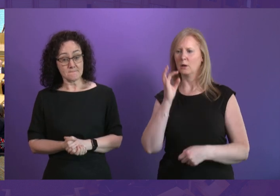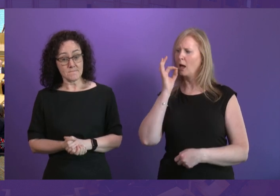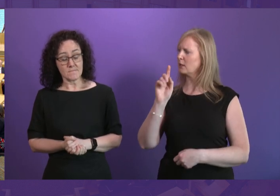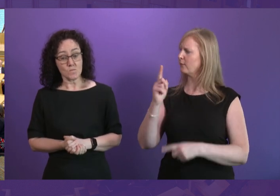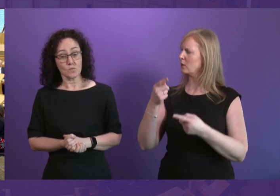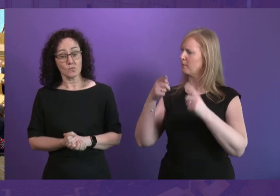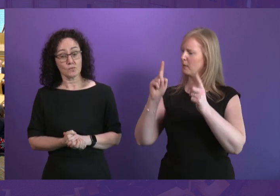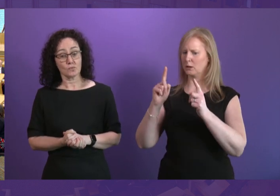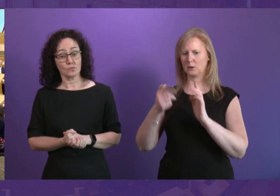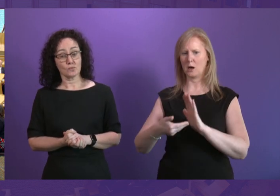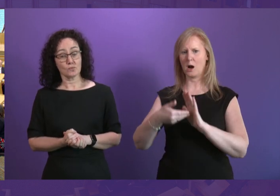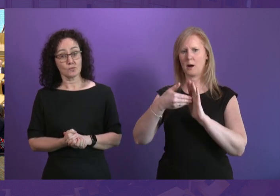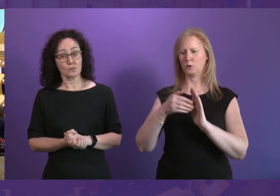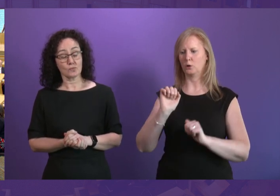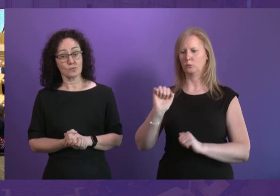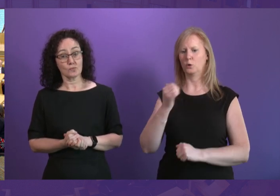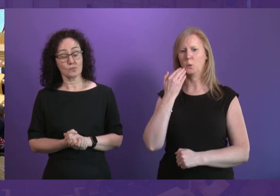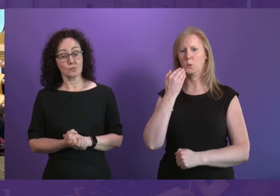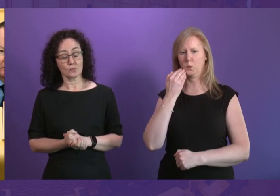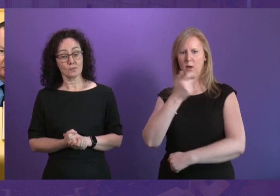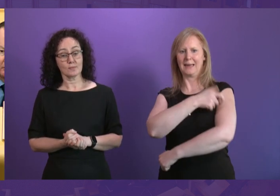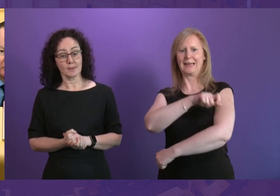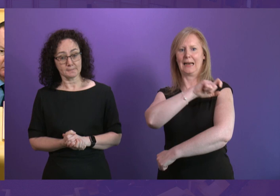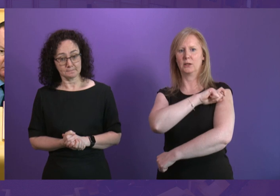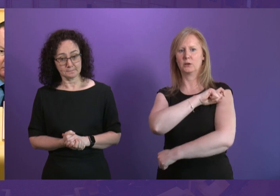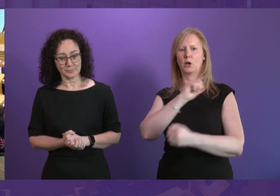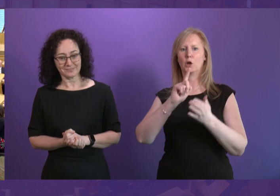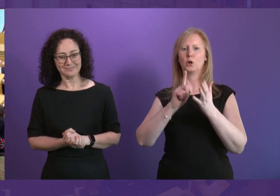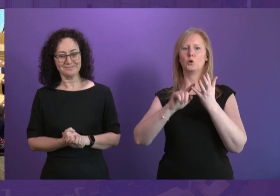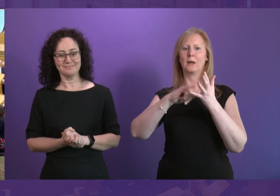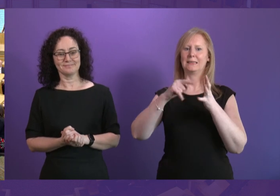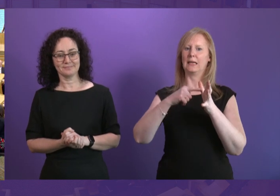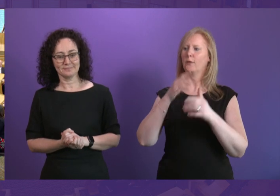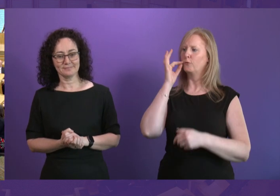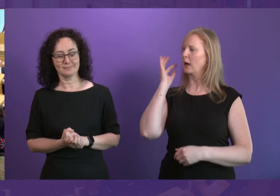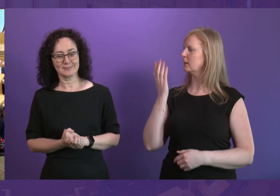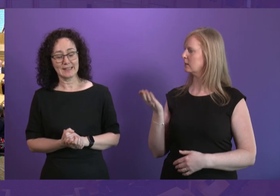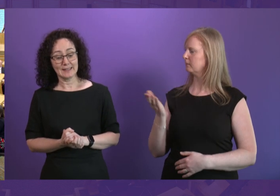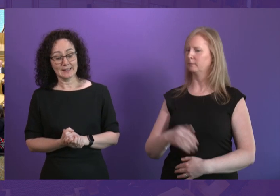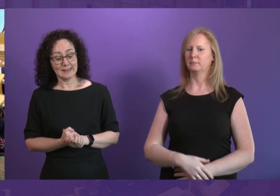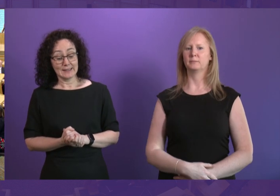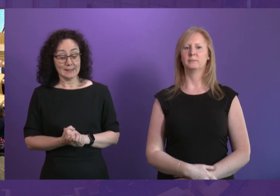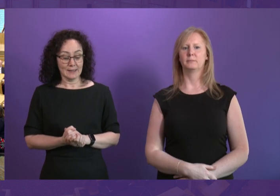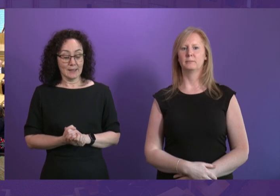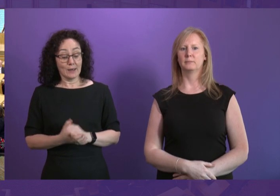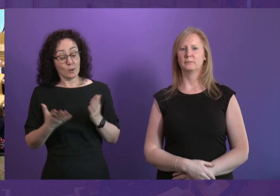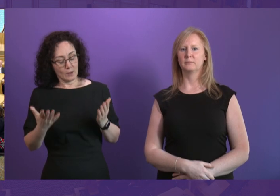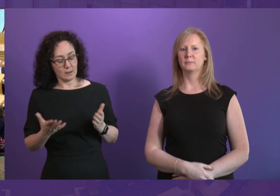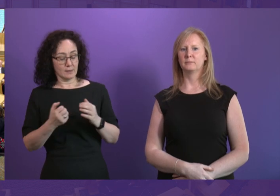provide an update on her recent visits to Canada, the United States and France. The First Minister (Nicola Sturgeon): In the face of Brexit, it has never been more